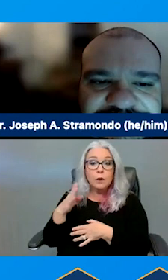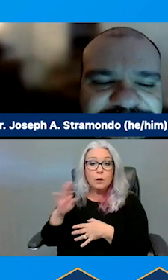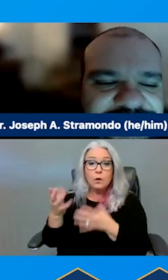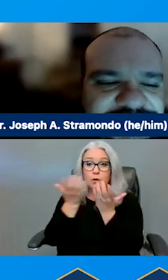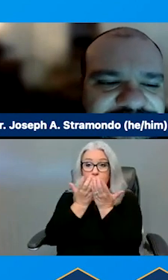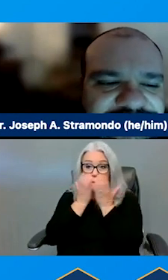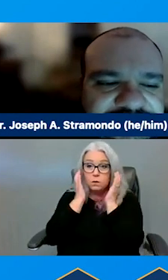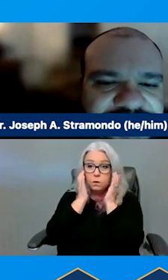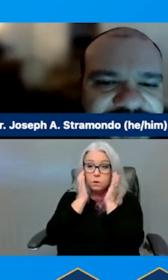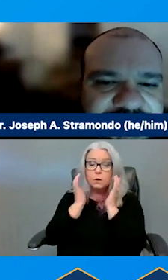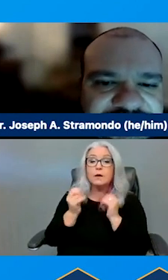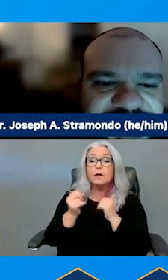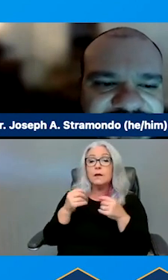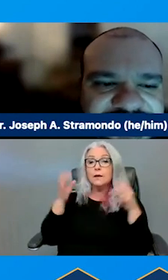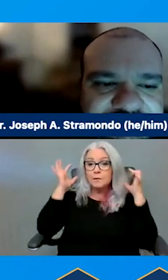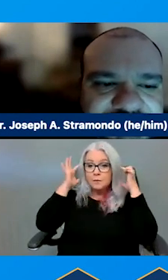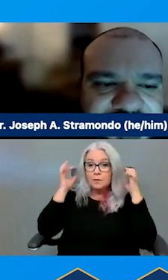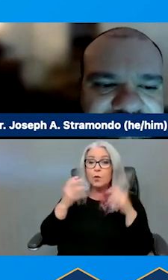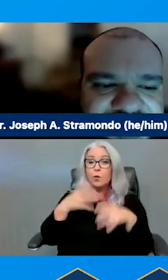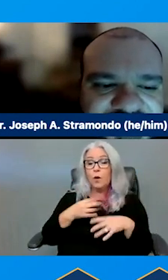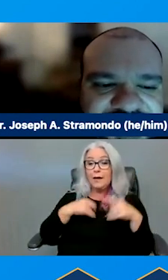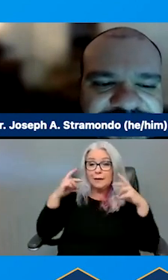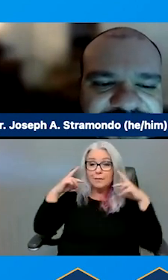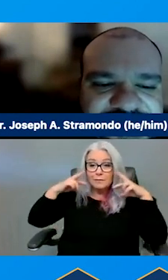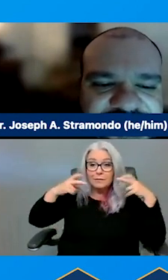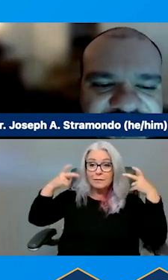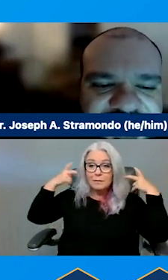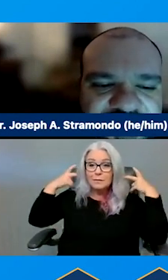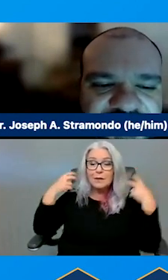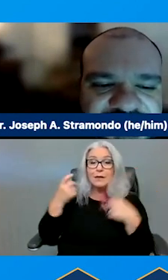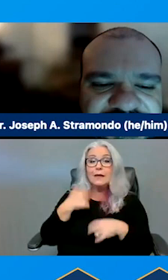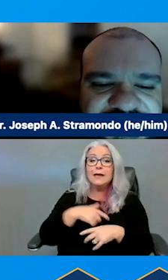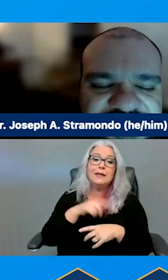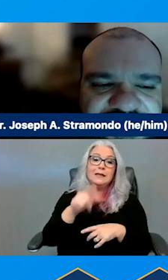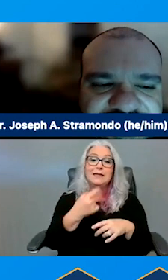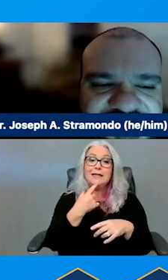with no valve and a little amount of text at the bottom says this valve lets germs